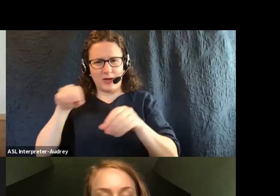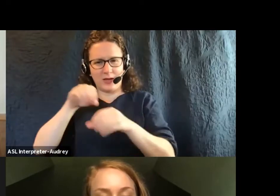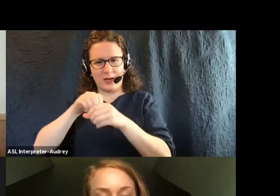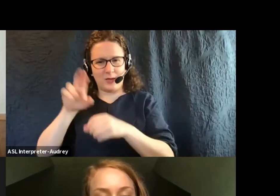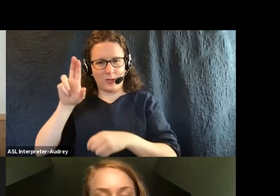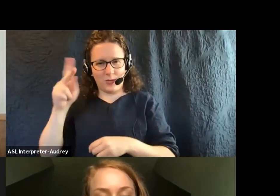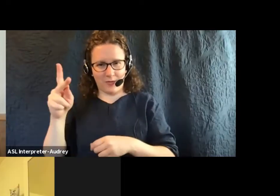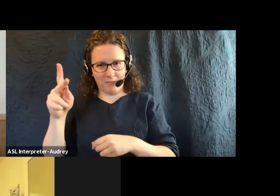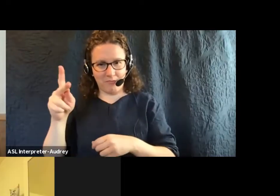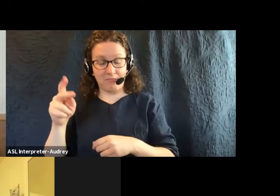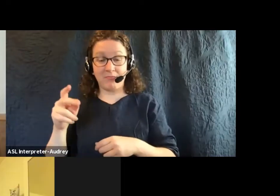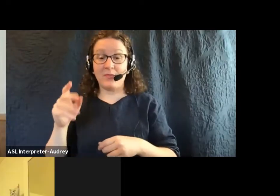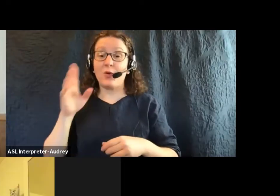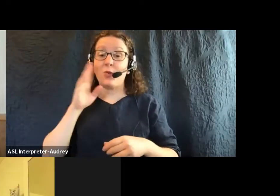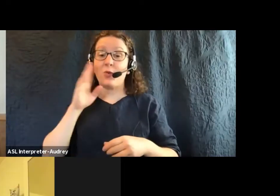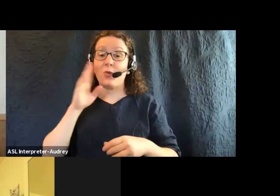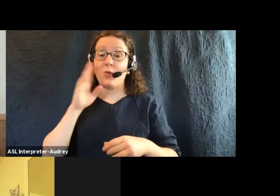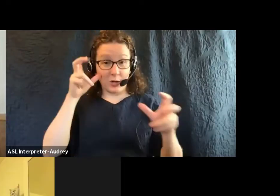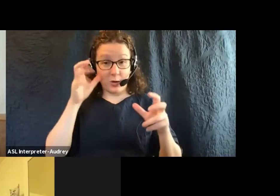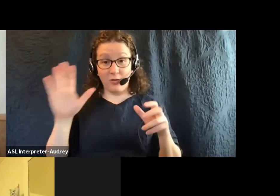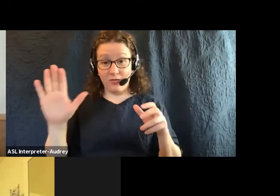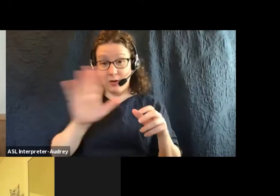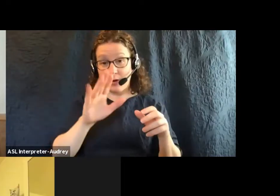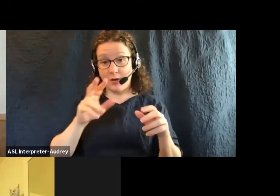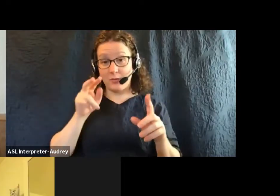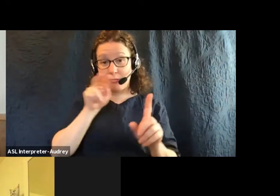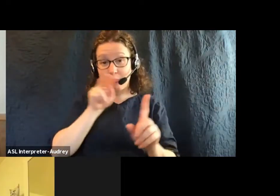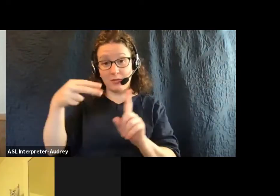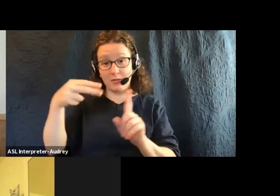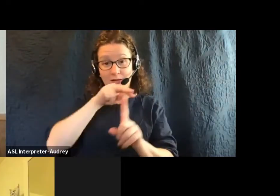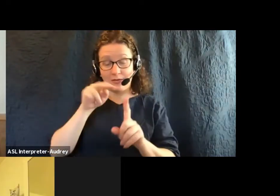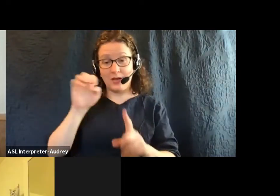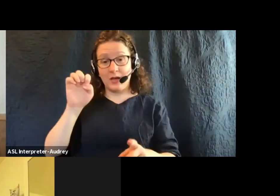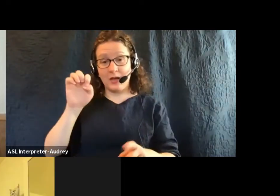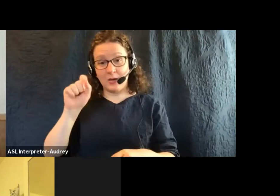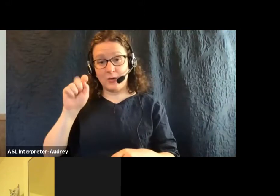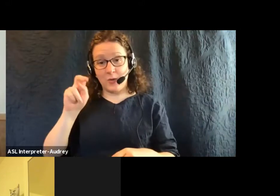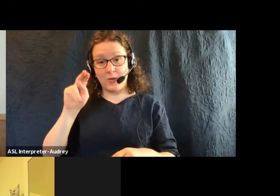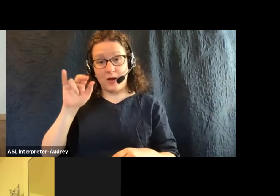So you're going to hear their perspectives on Estonia, the United Kingdom, and Germany.